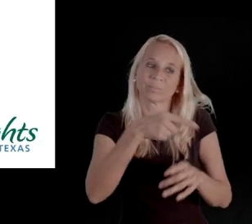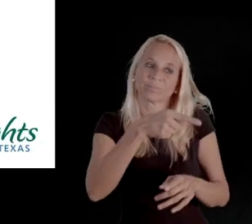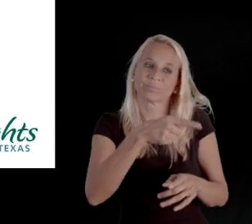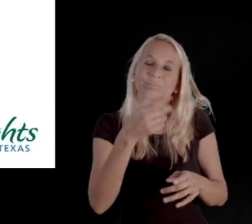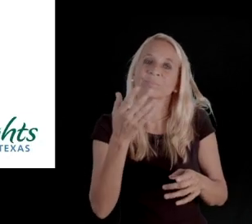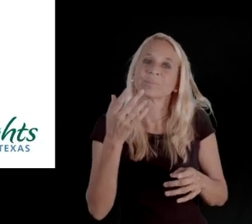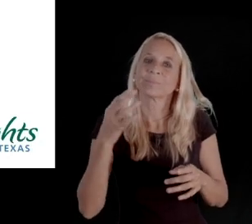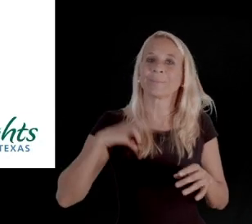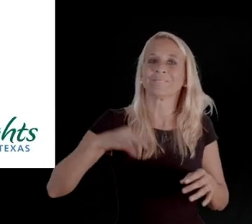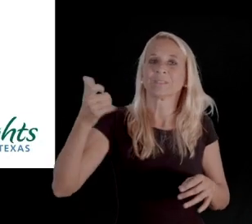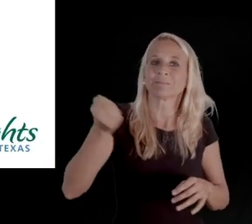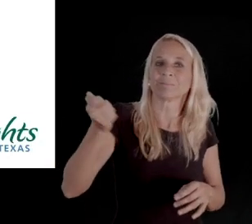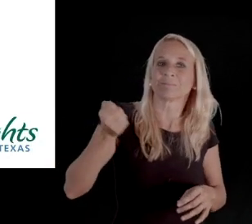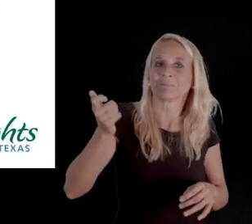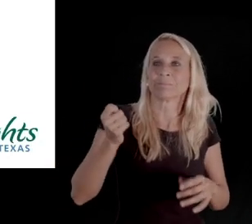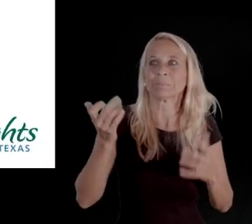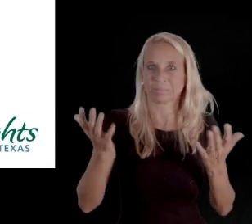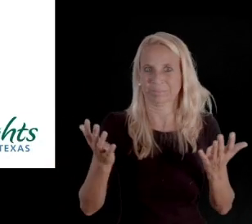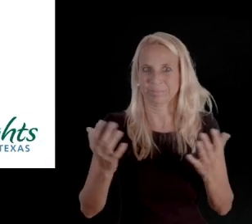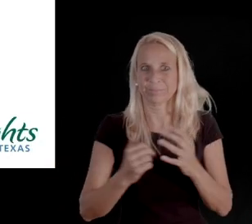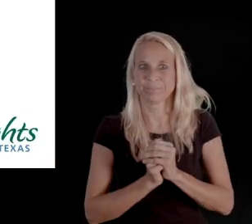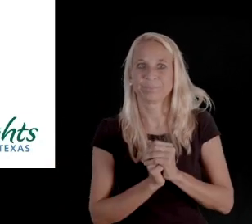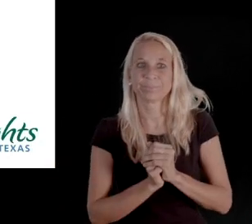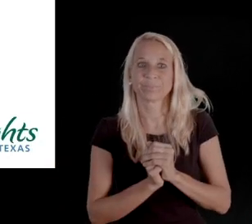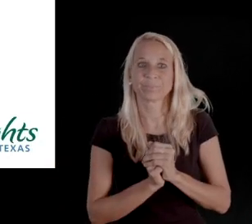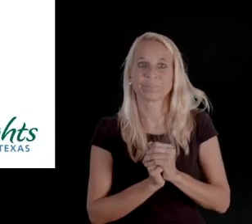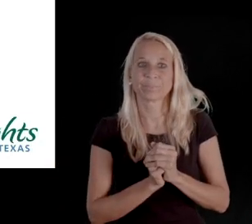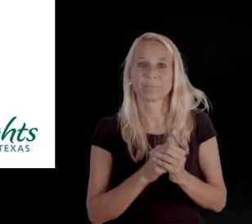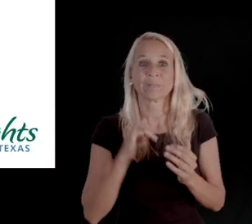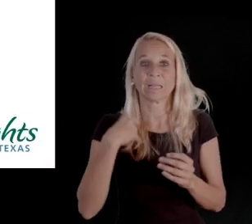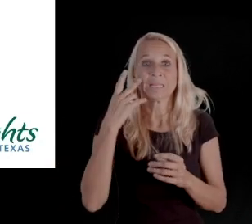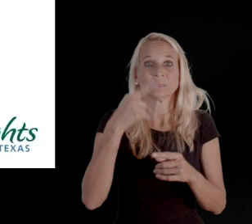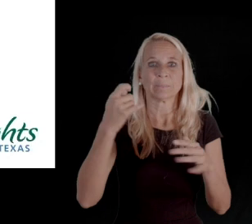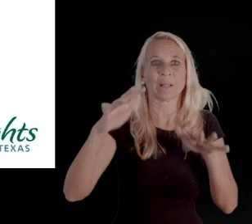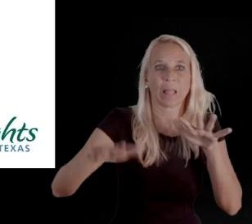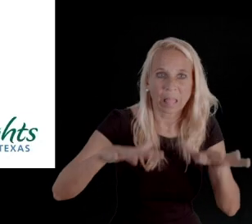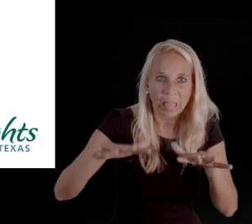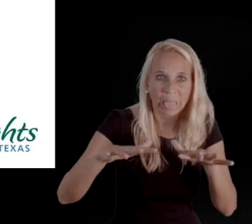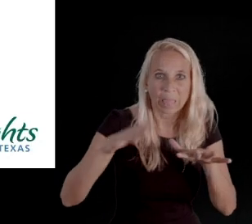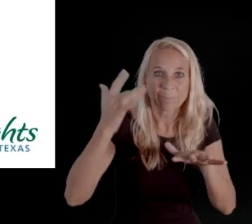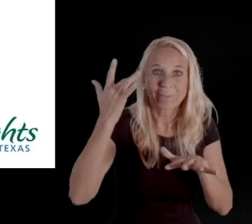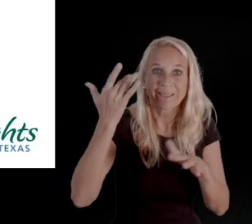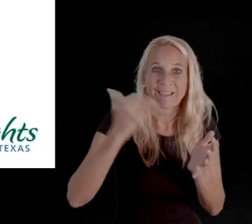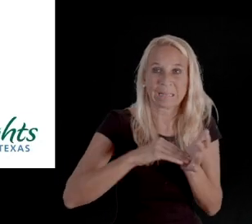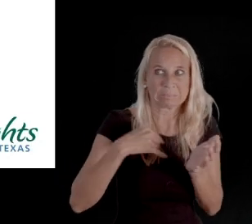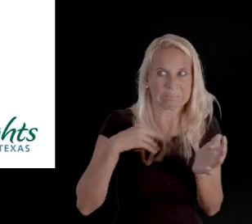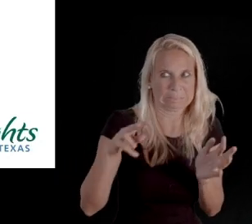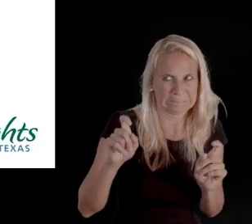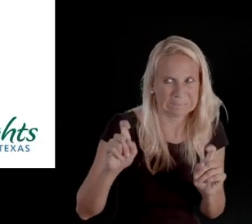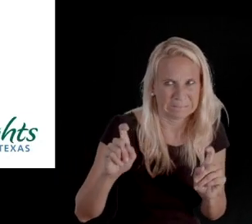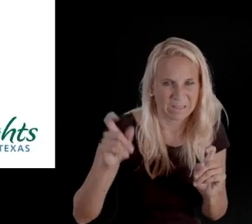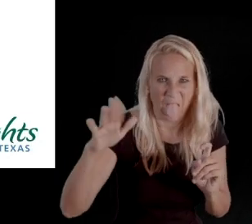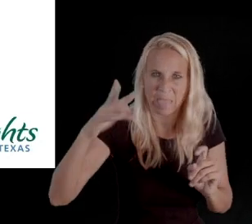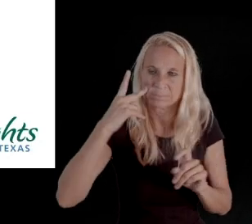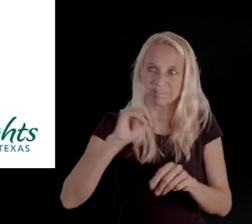the services from the beneficiary. We see this as an intimidation factor only because again, we haven't ever seen it enforced,